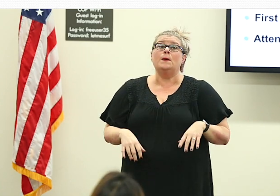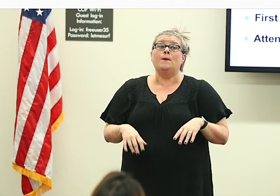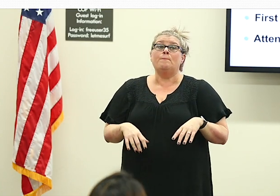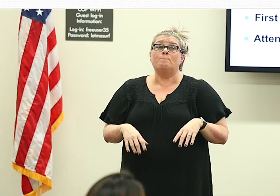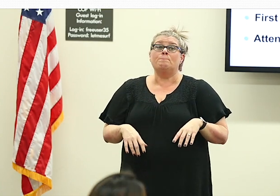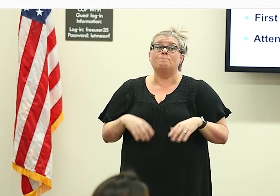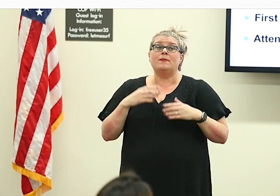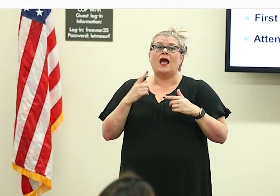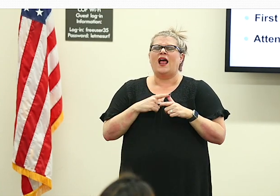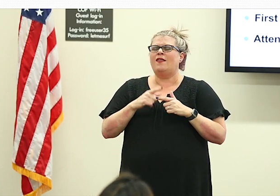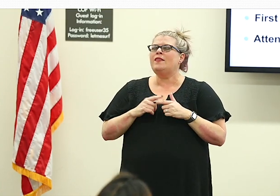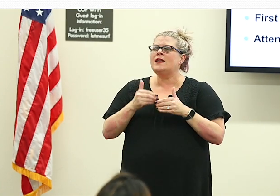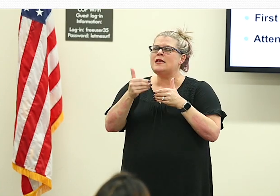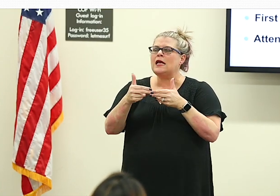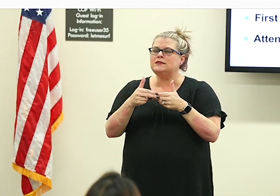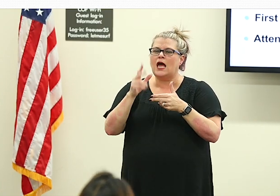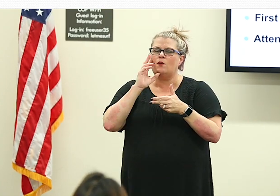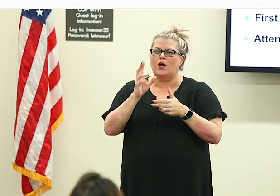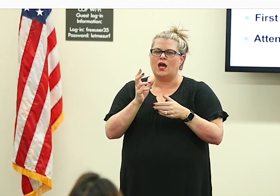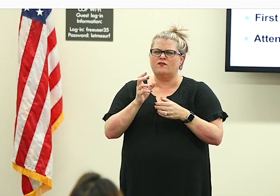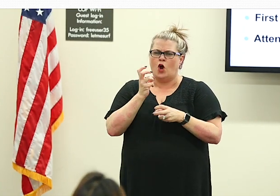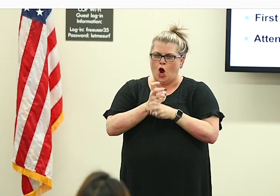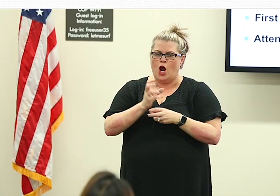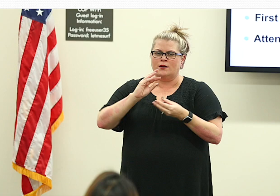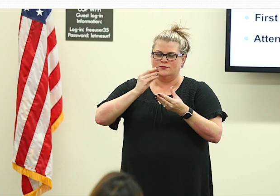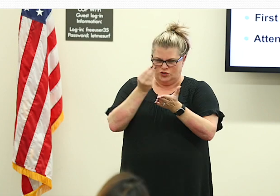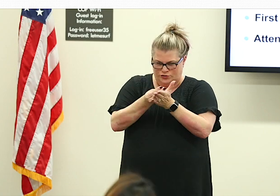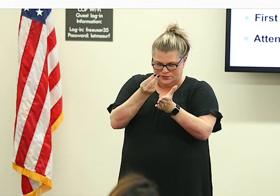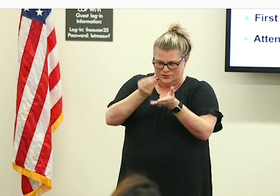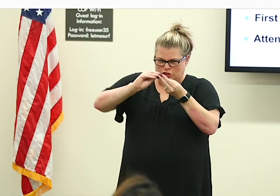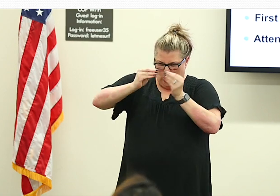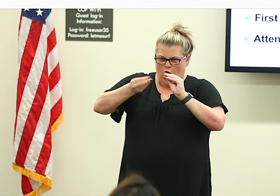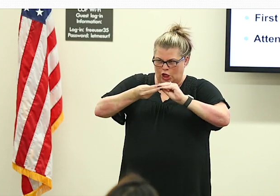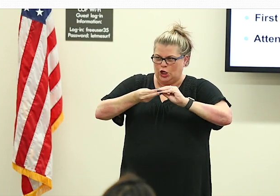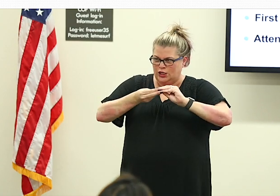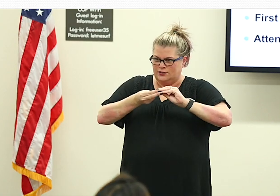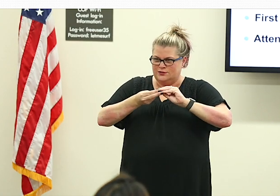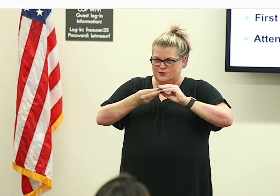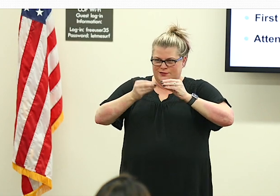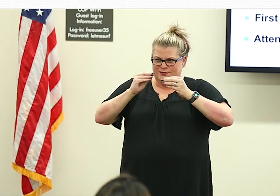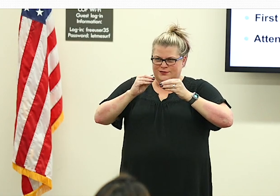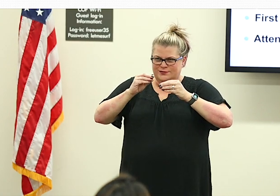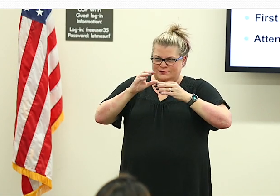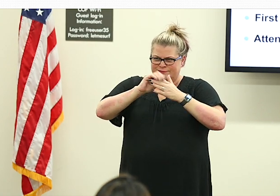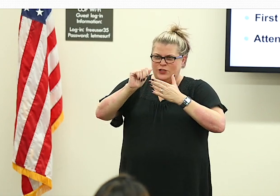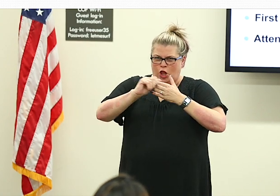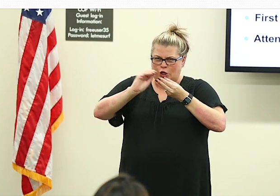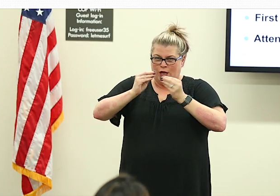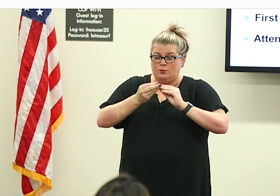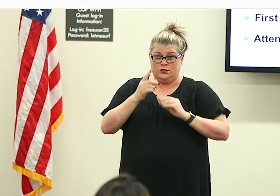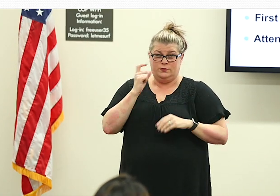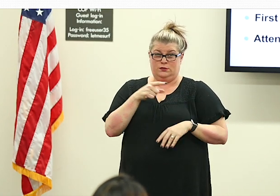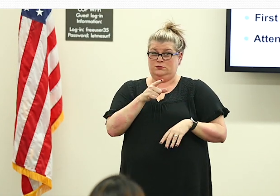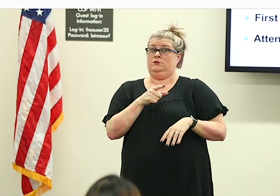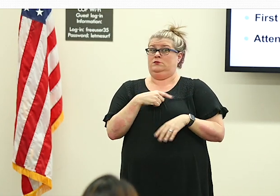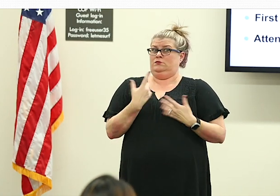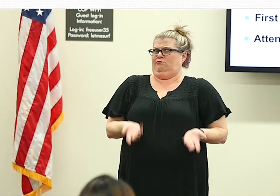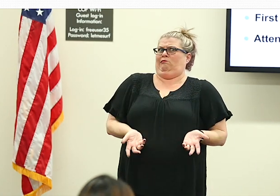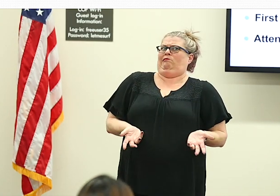the next slide will have hard dollar figures for those, so that you can see that rather than just in a percentage.